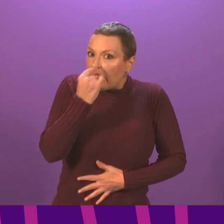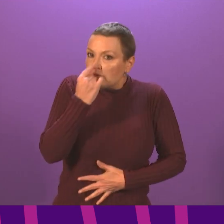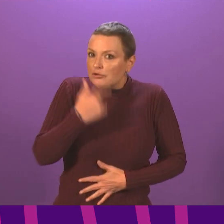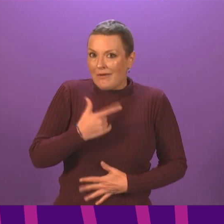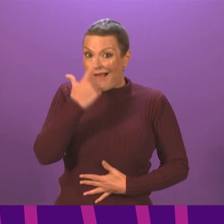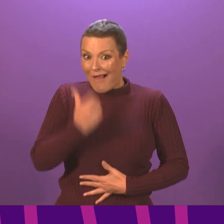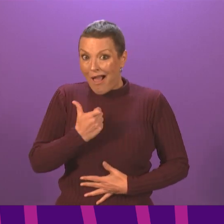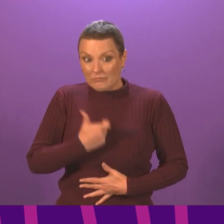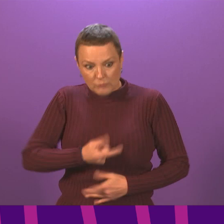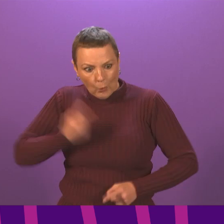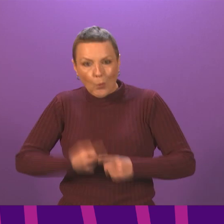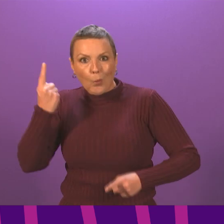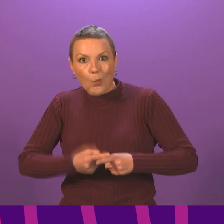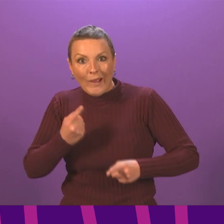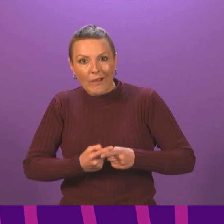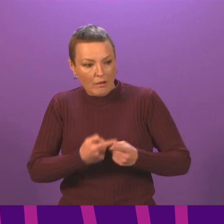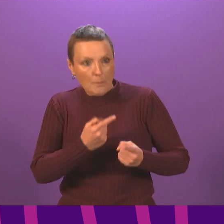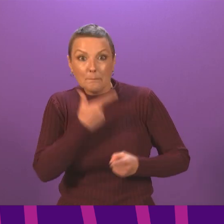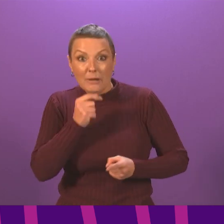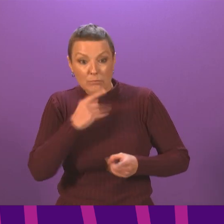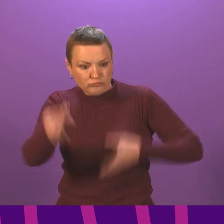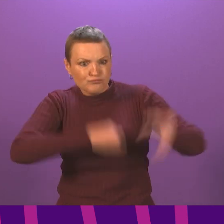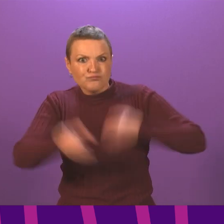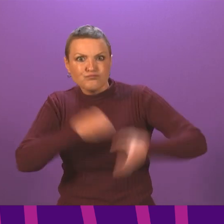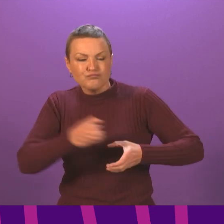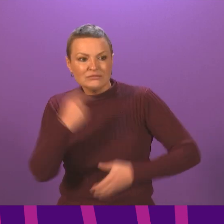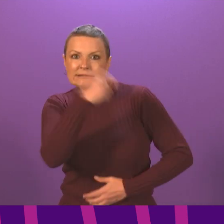greater capability to test more people, more often.